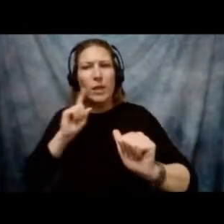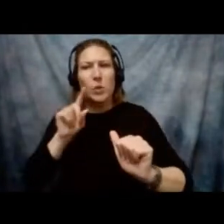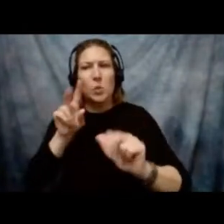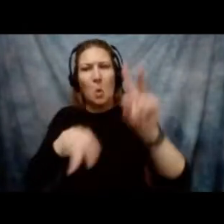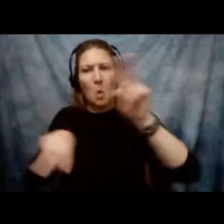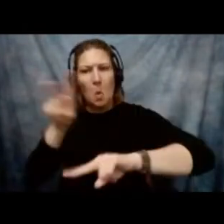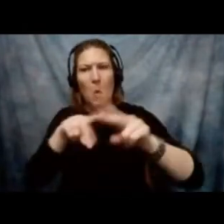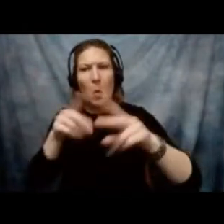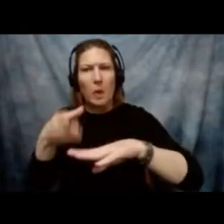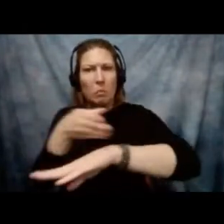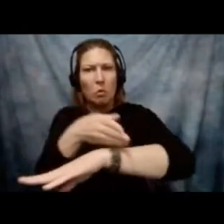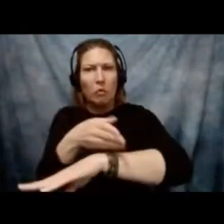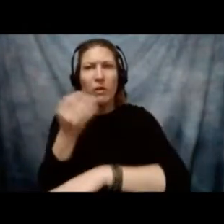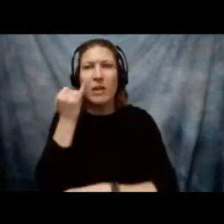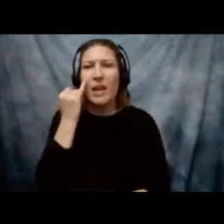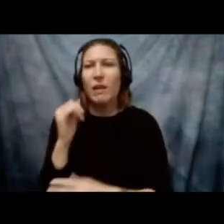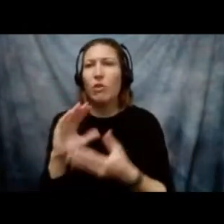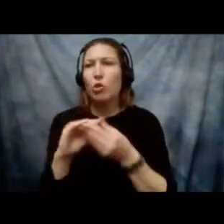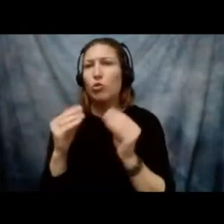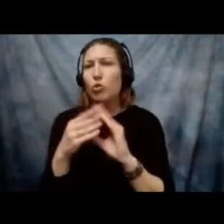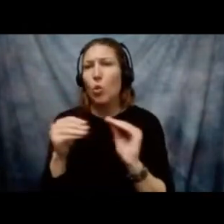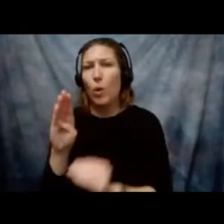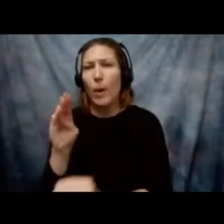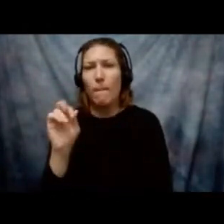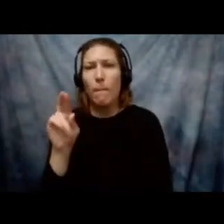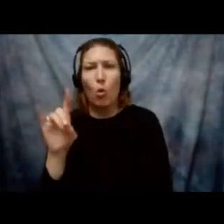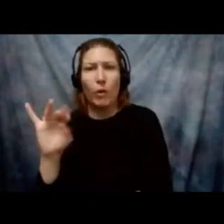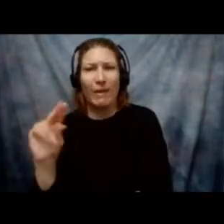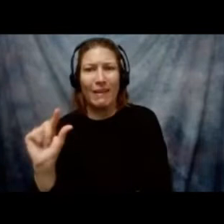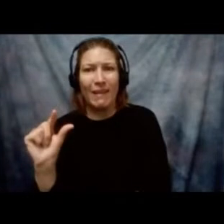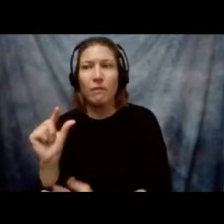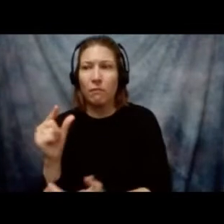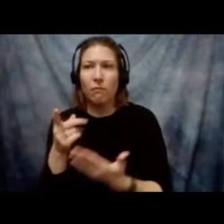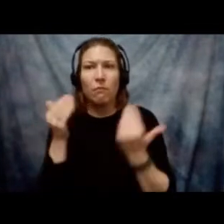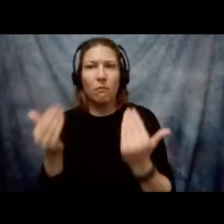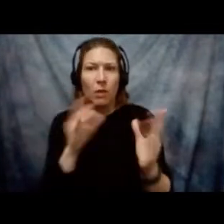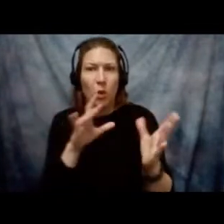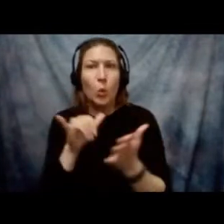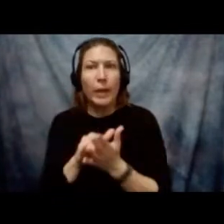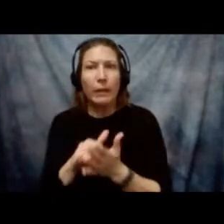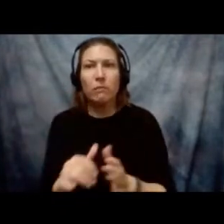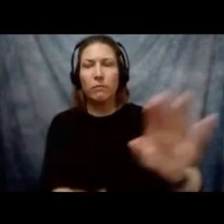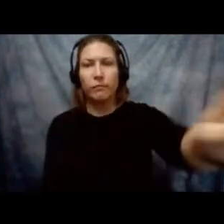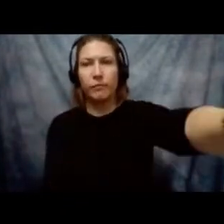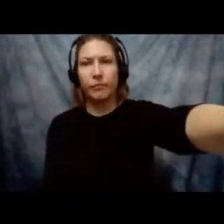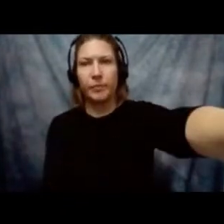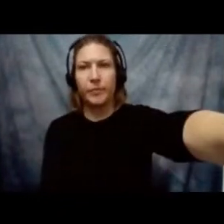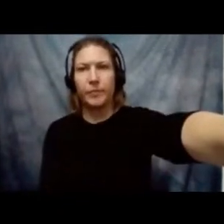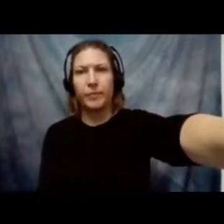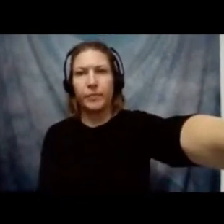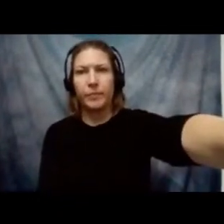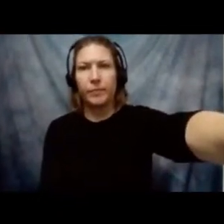the time to do it the seventh big thing that we can do is looking look outside our industry